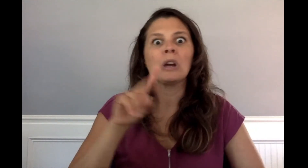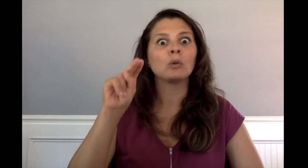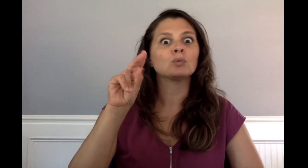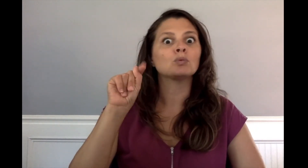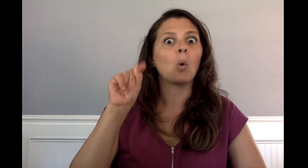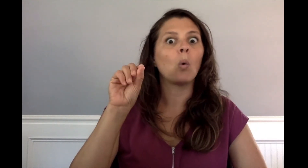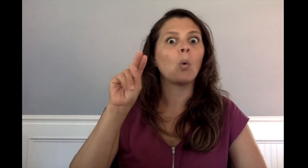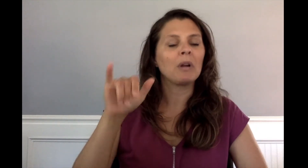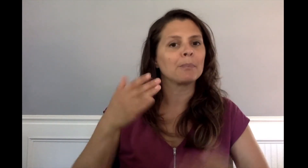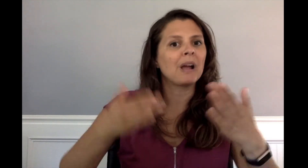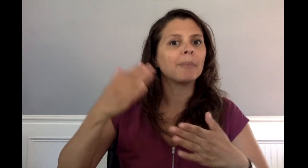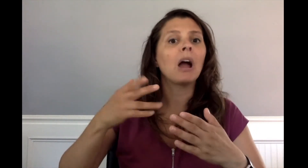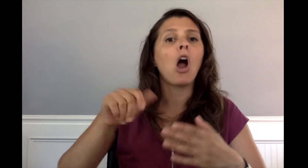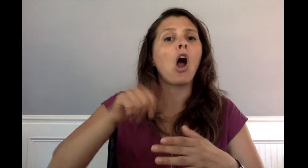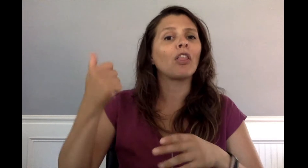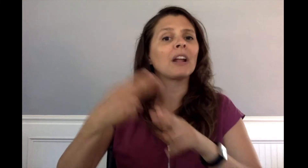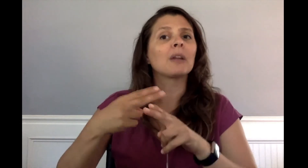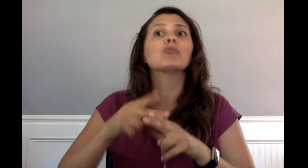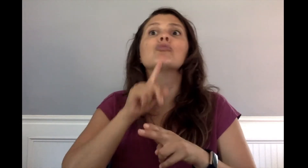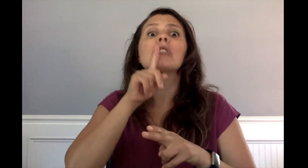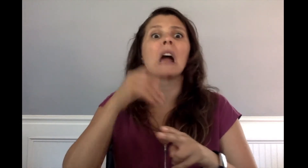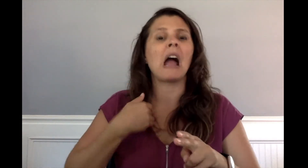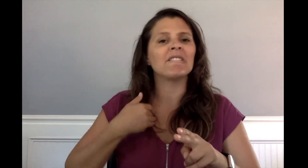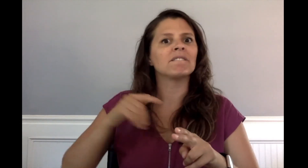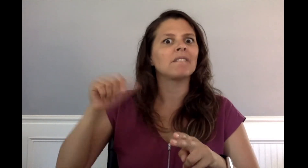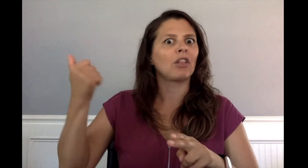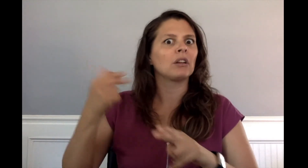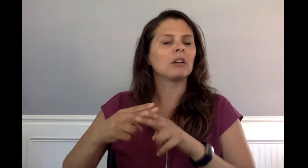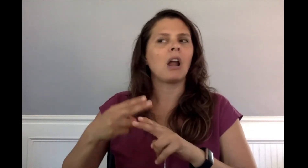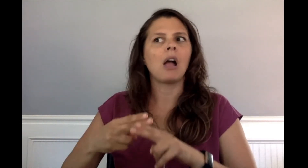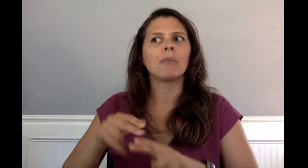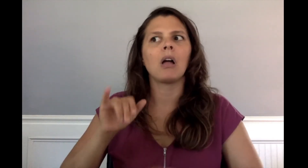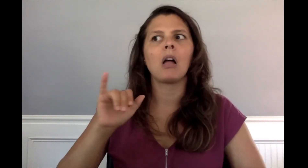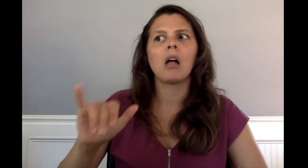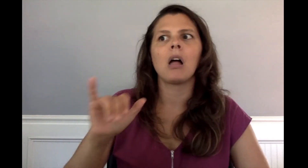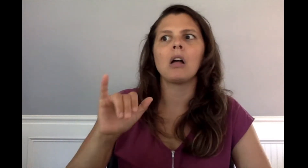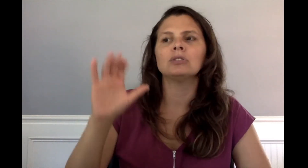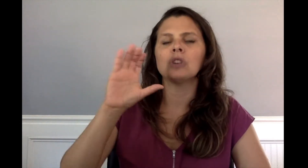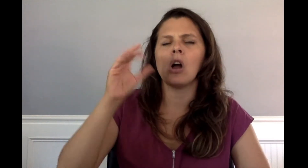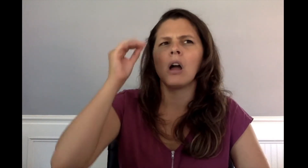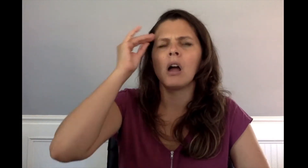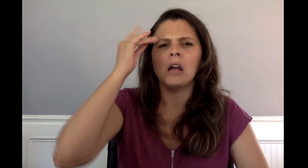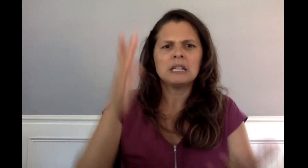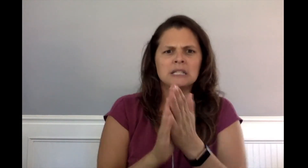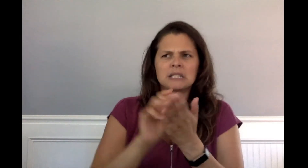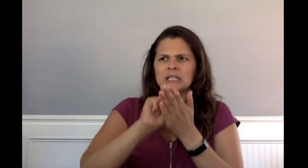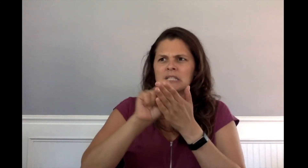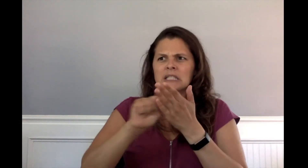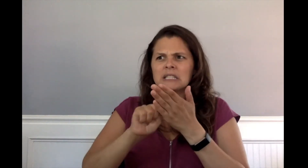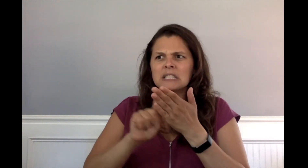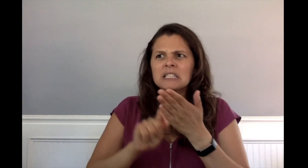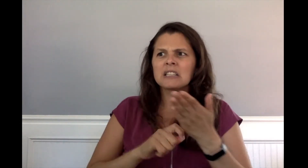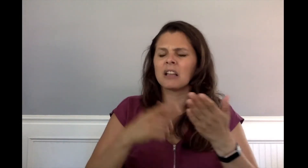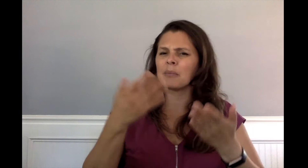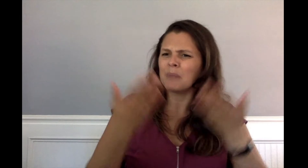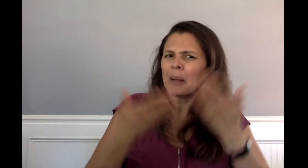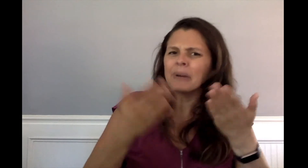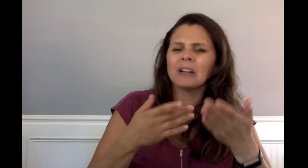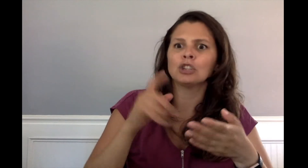But if Tony was also a nickname . . . Charlie grabbed his notebook and pen.